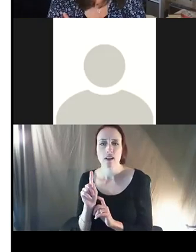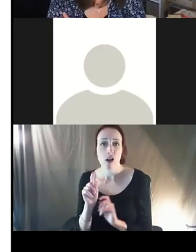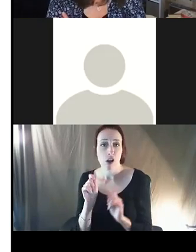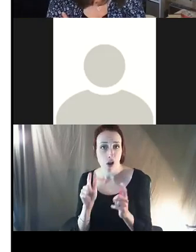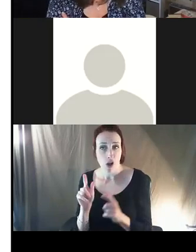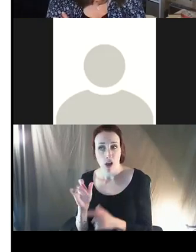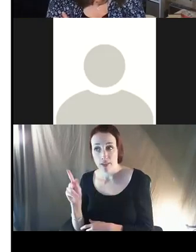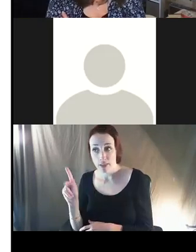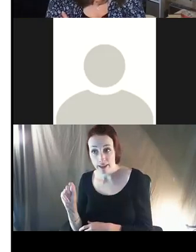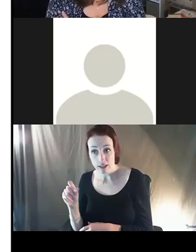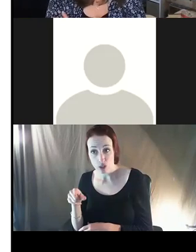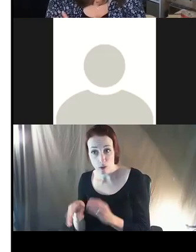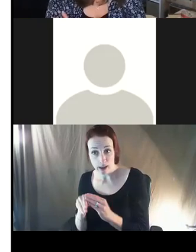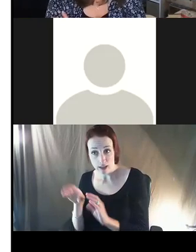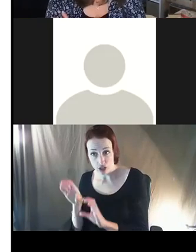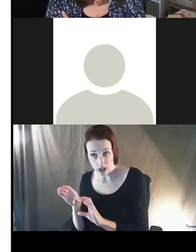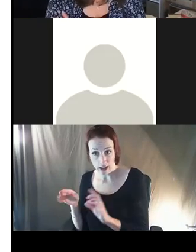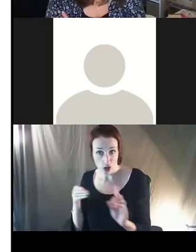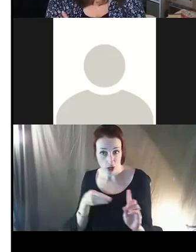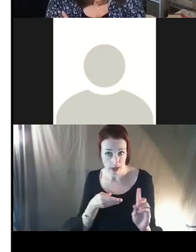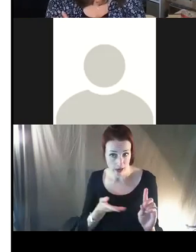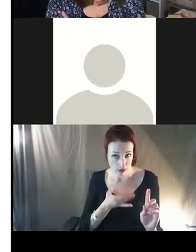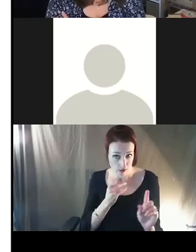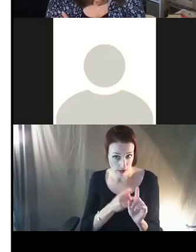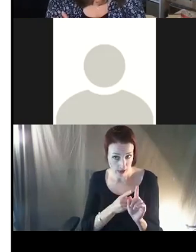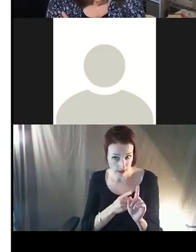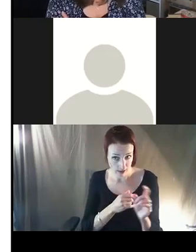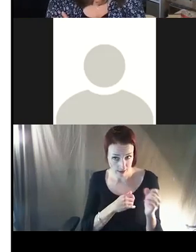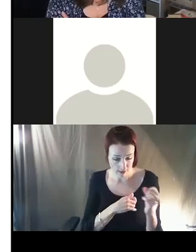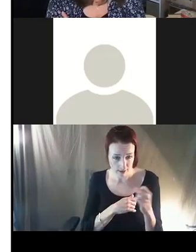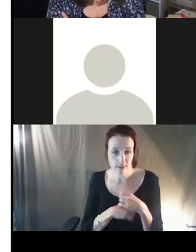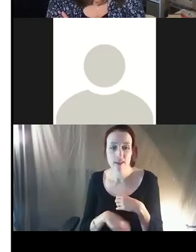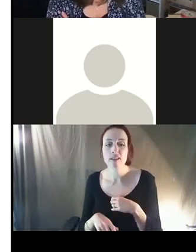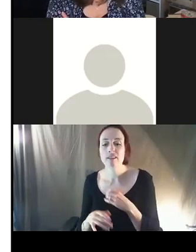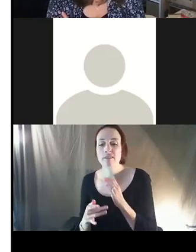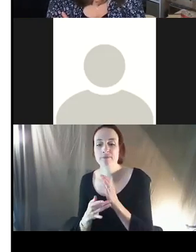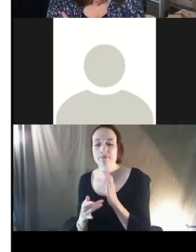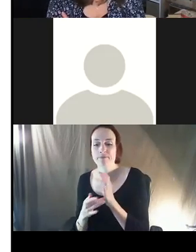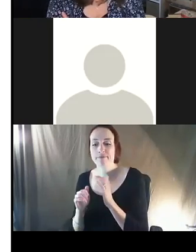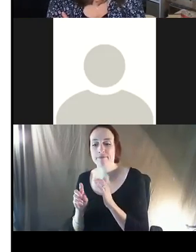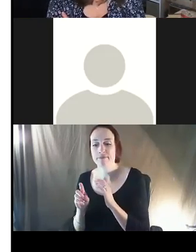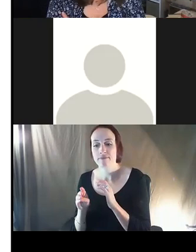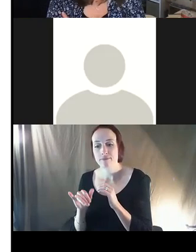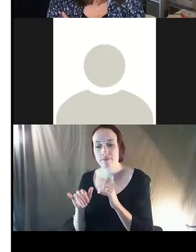the resources. The I.T. settings for our Zoom admin settings license